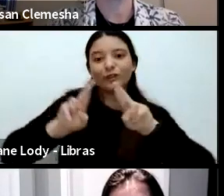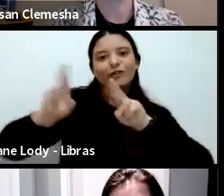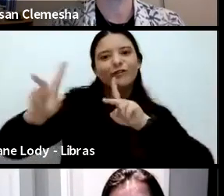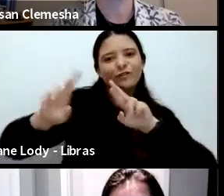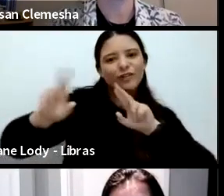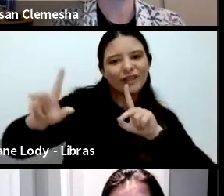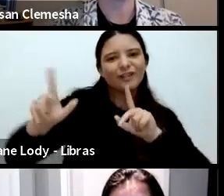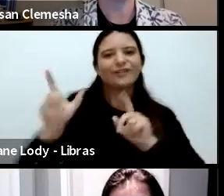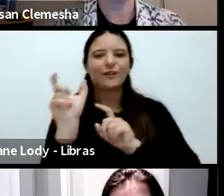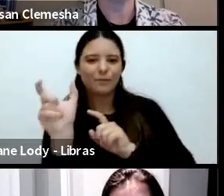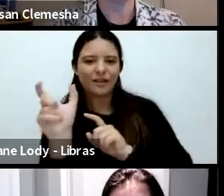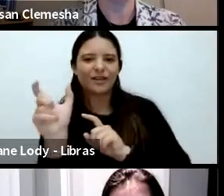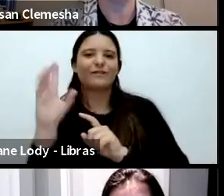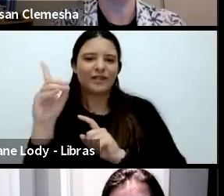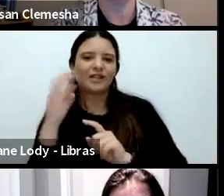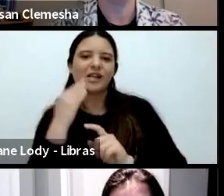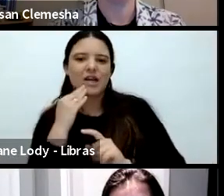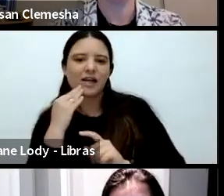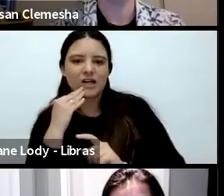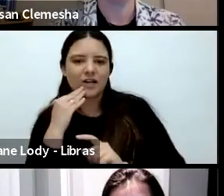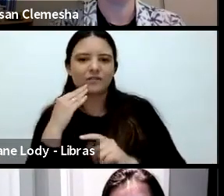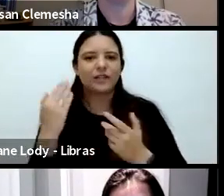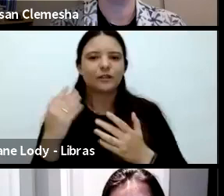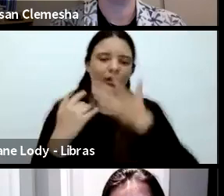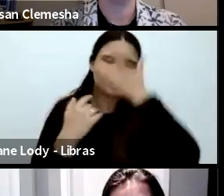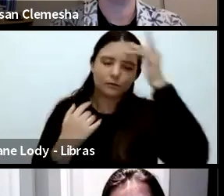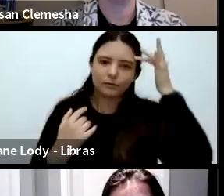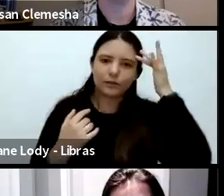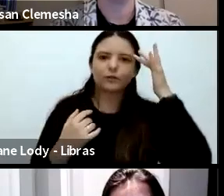The that's an or. r any or the blind r any or the blind could have